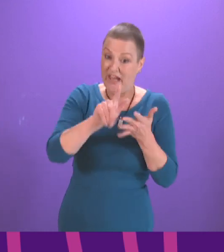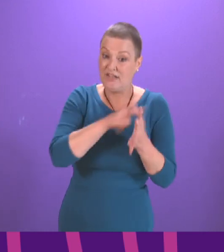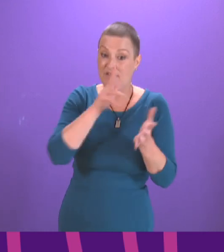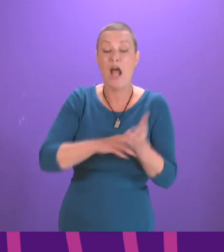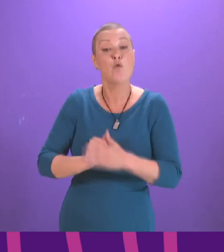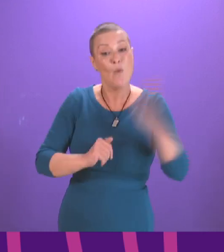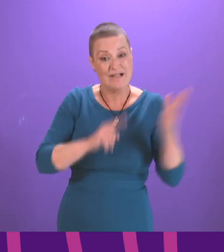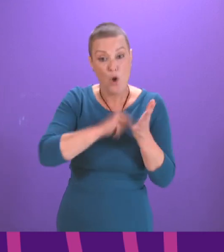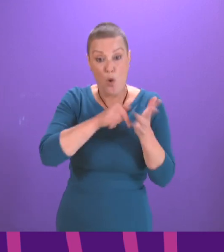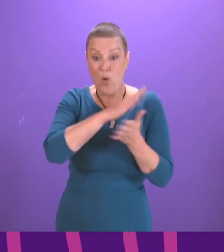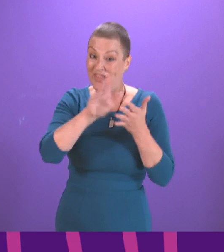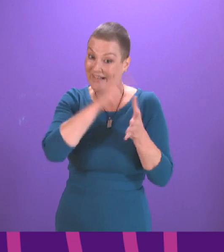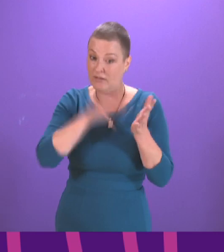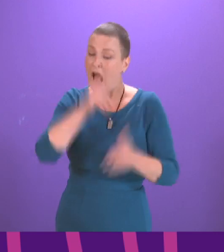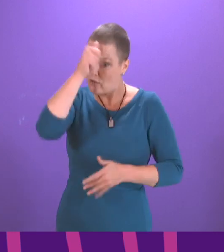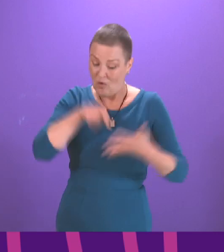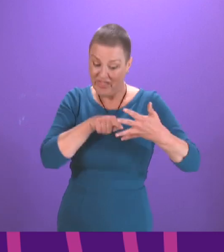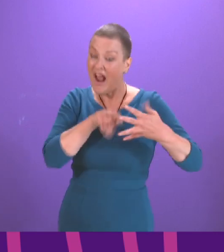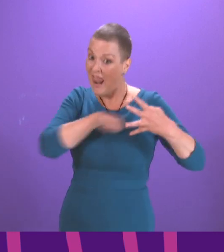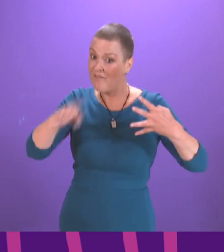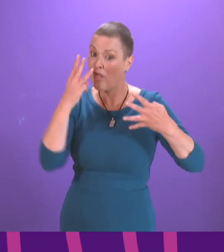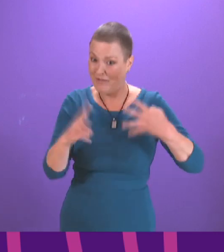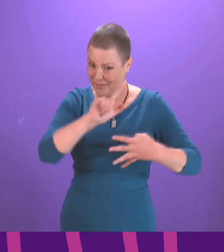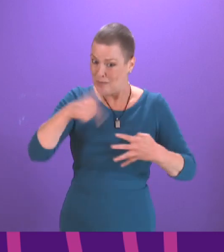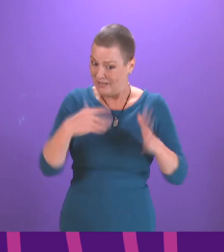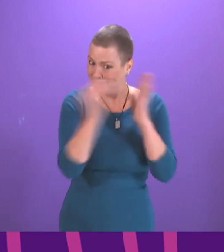We know that those areas in level 3 have been under restrictions now for a number of weeks,